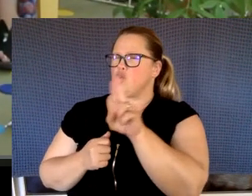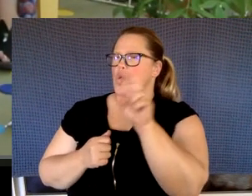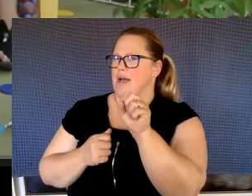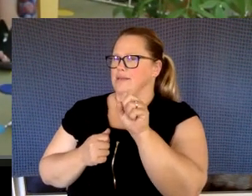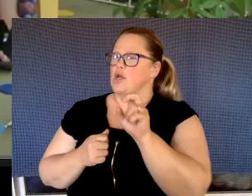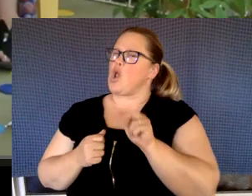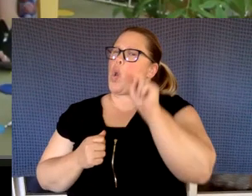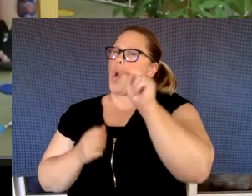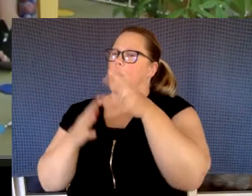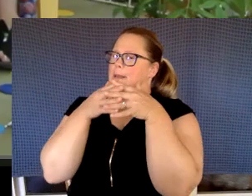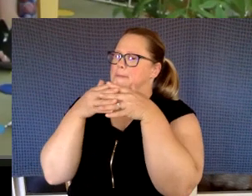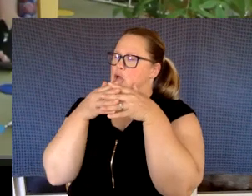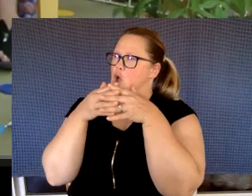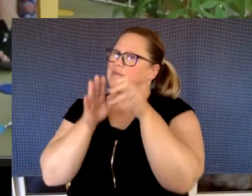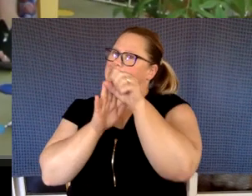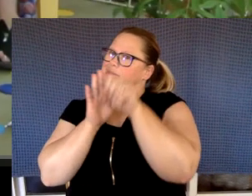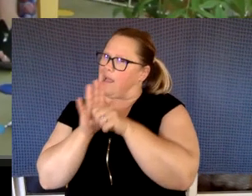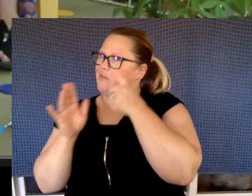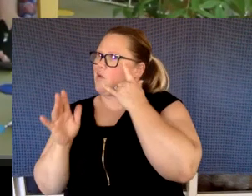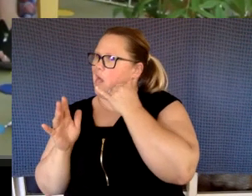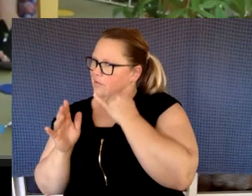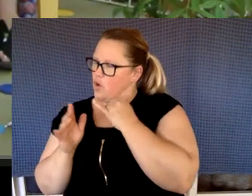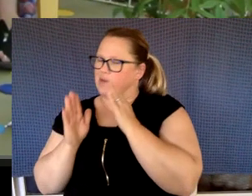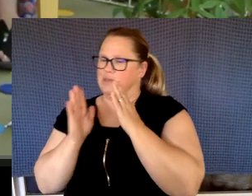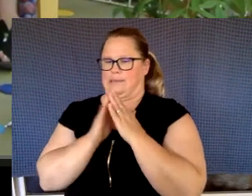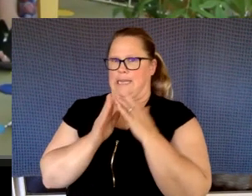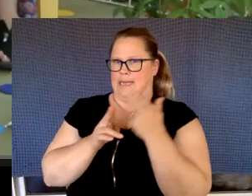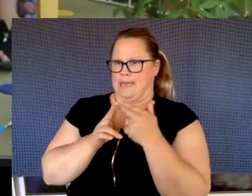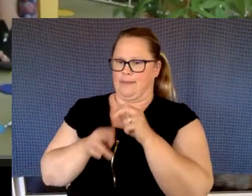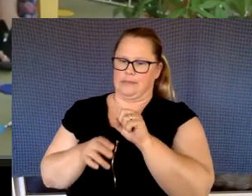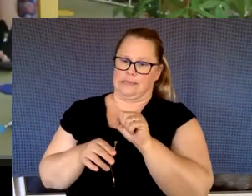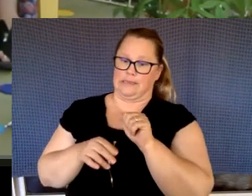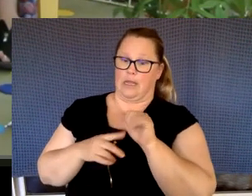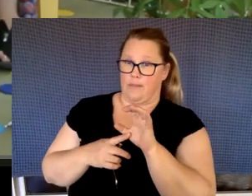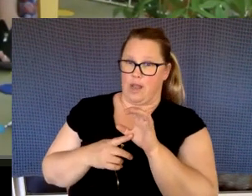America. State of California. City of Sacramento